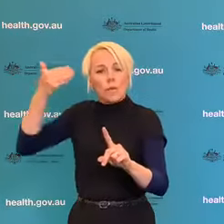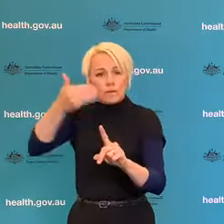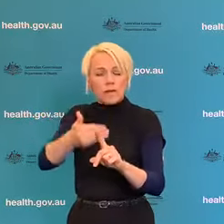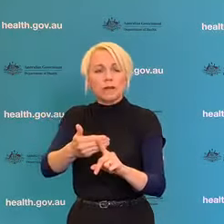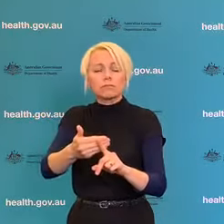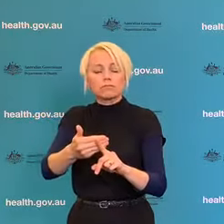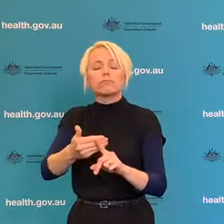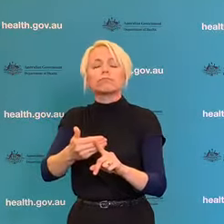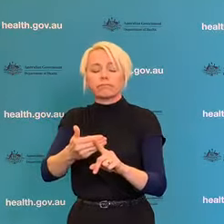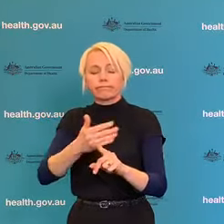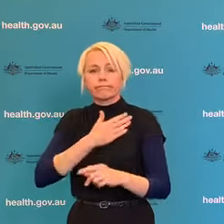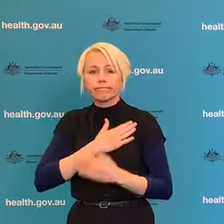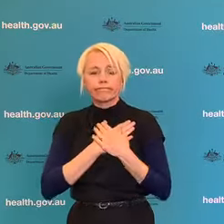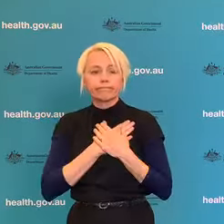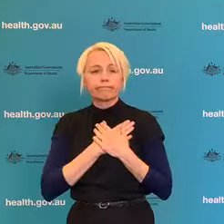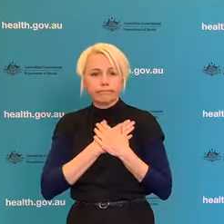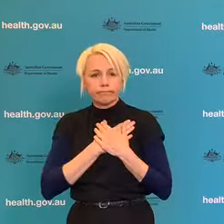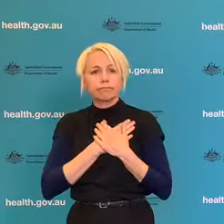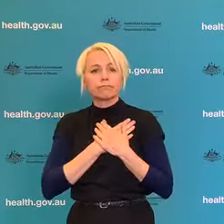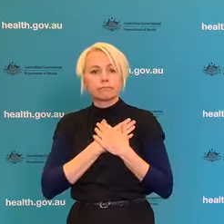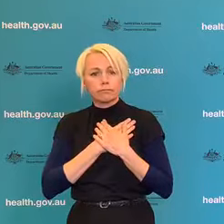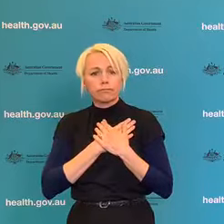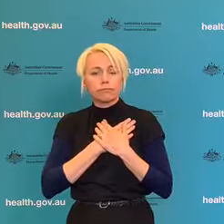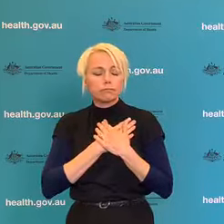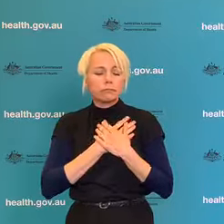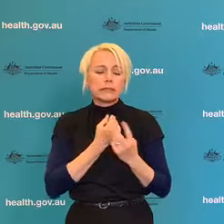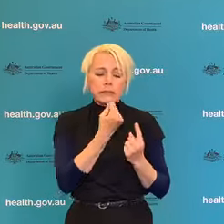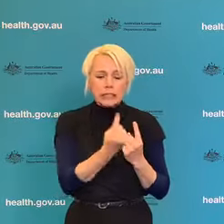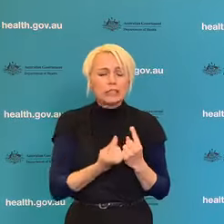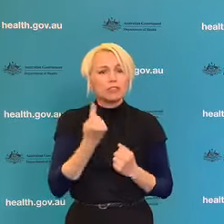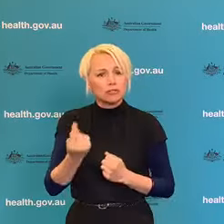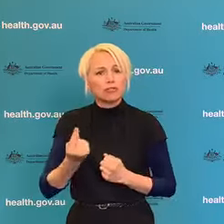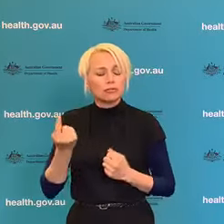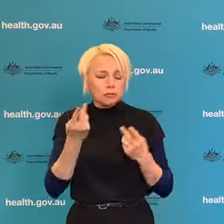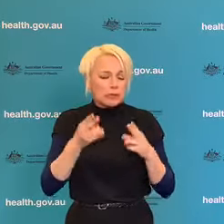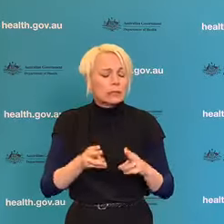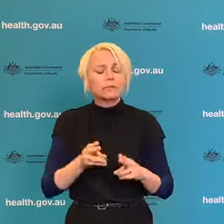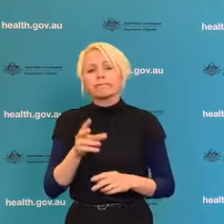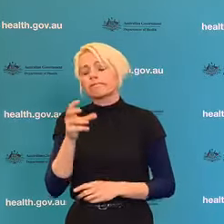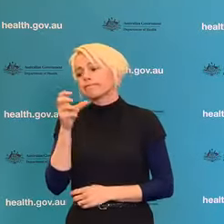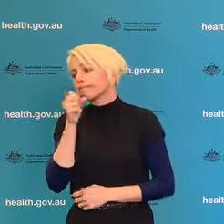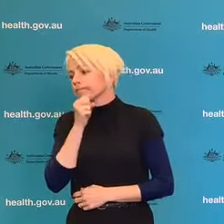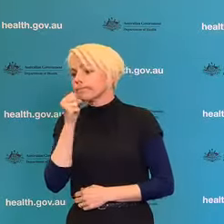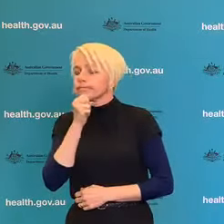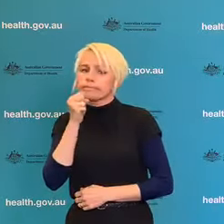and every death is a tragedy and we again pass our condolences to all of those family and friends